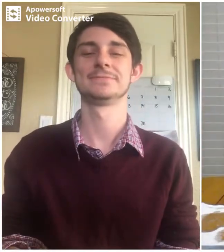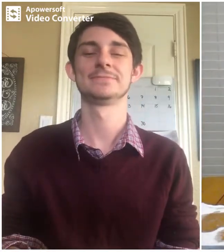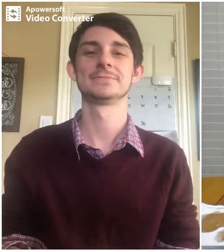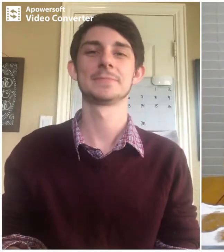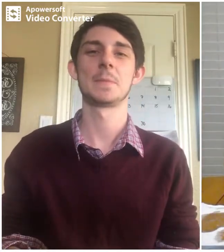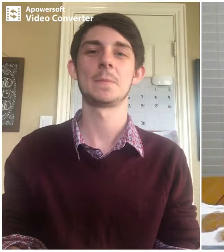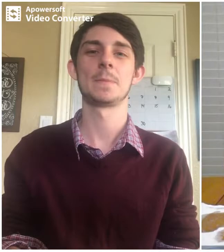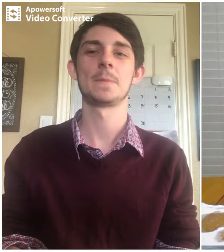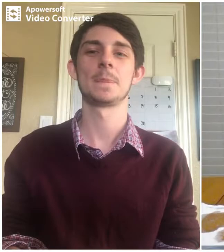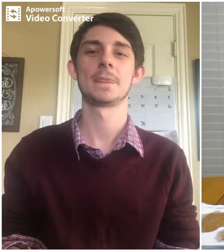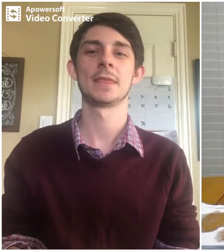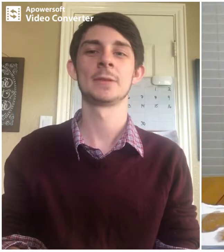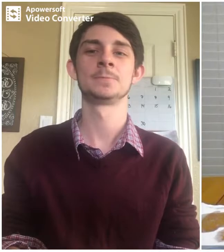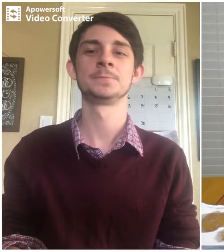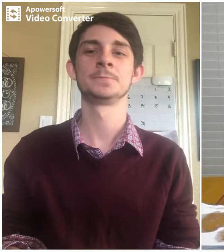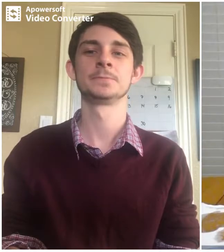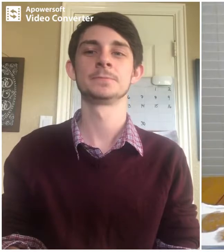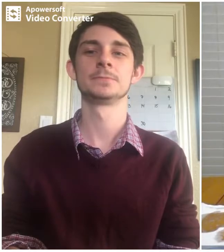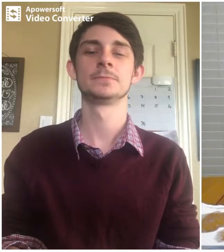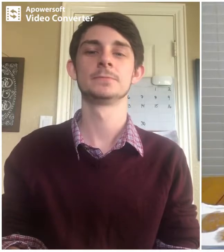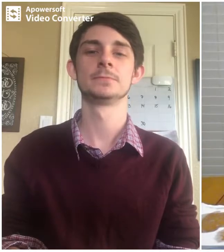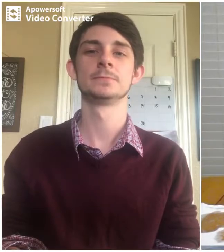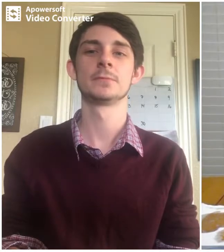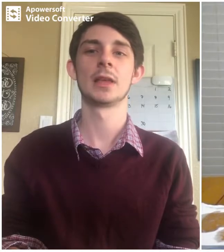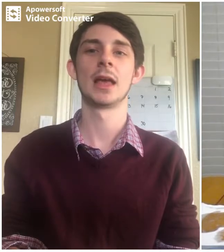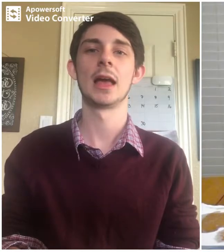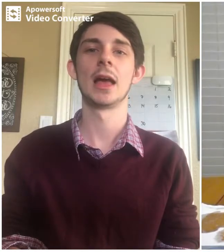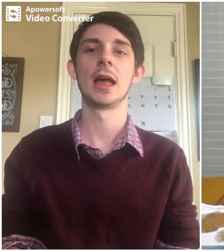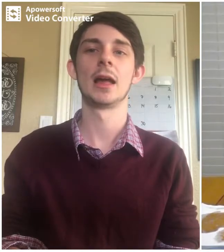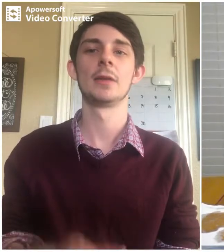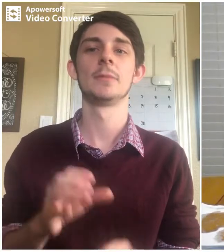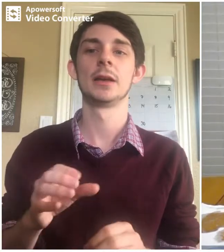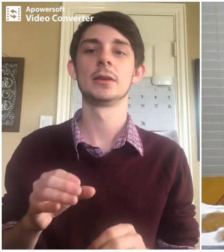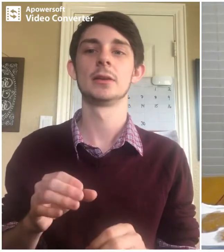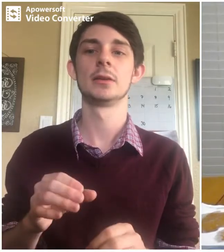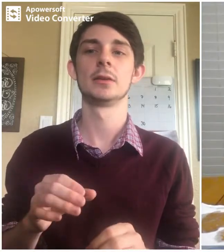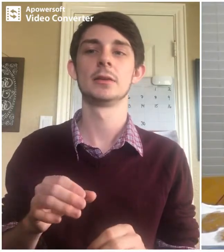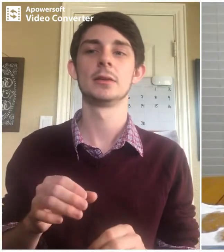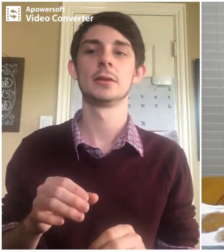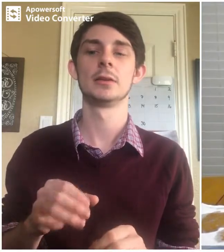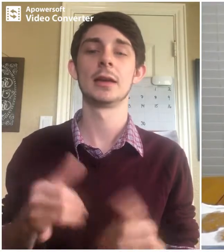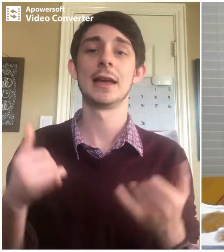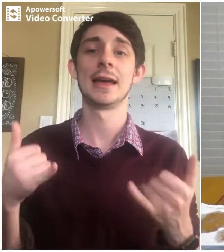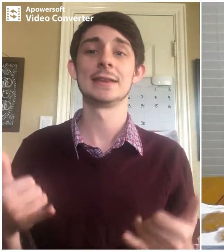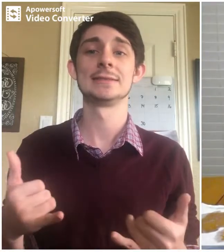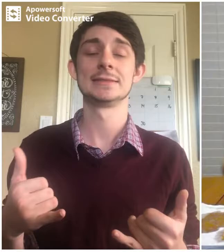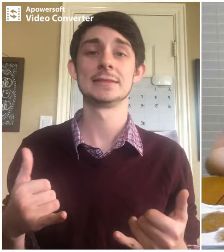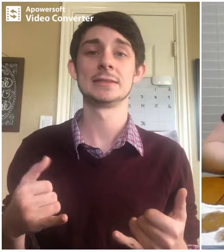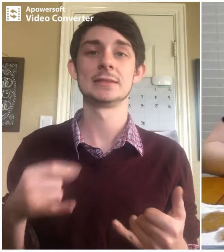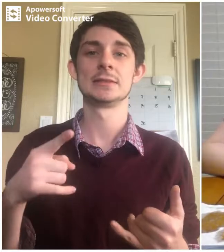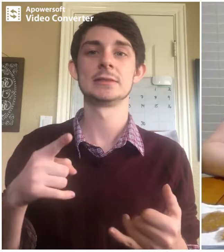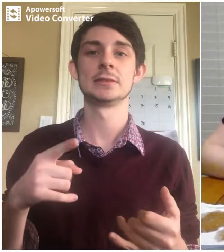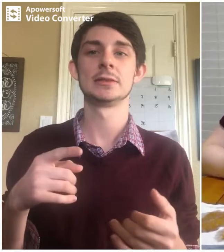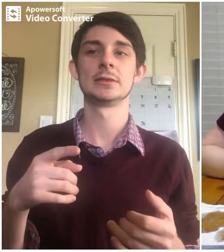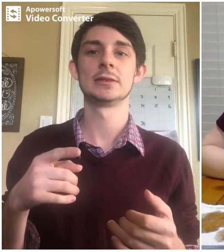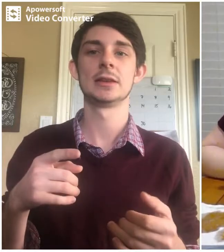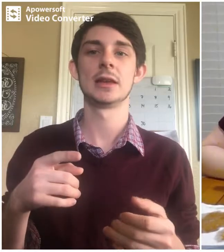you're also going to add your soap. I do not put that in the materials list that I said earlier but